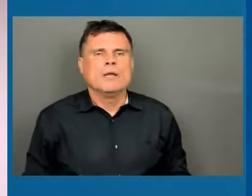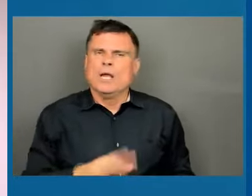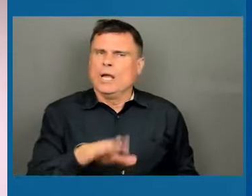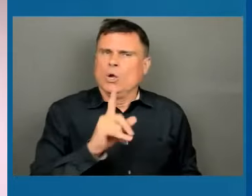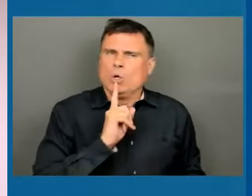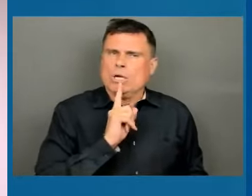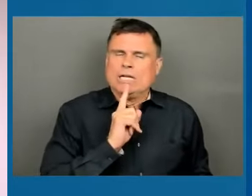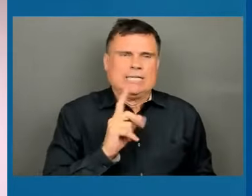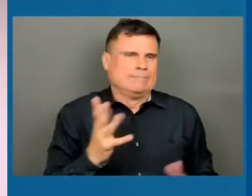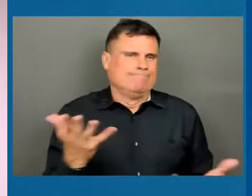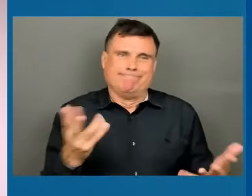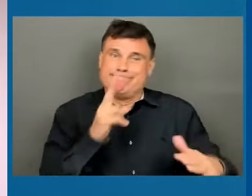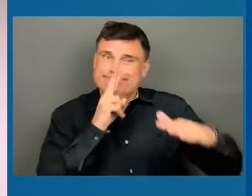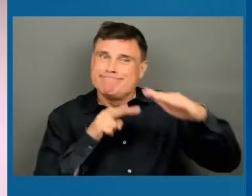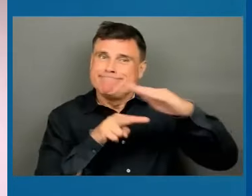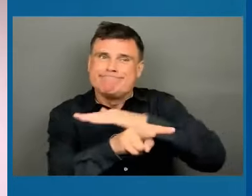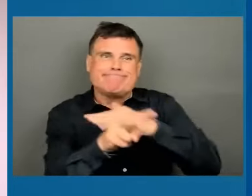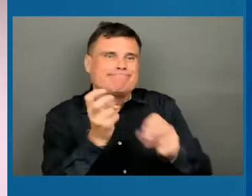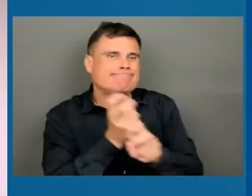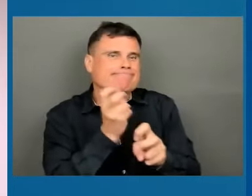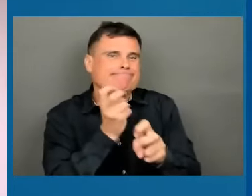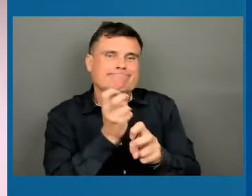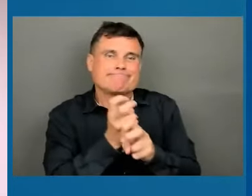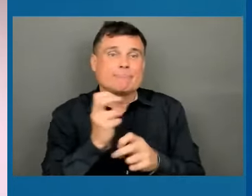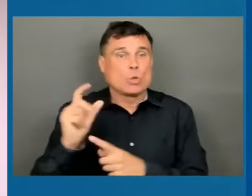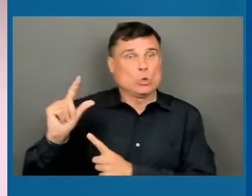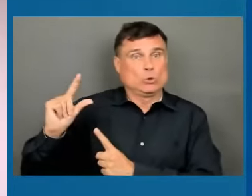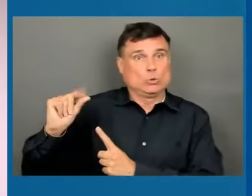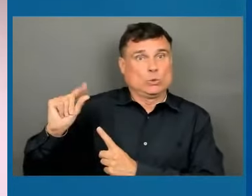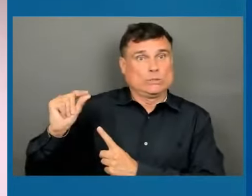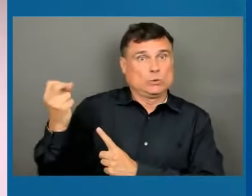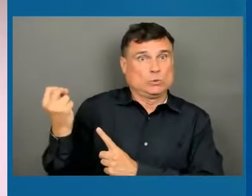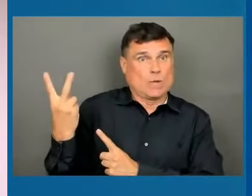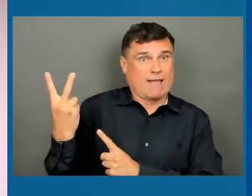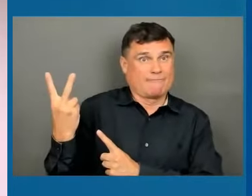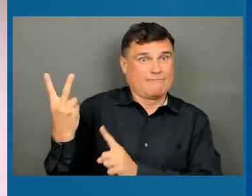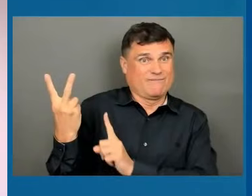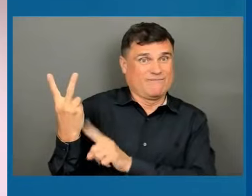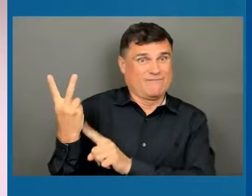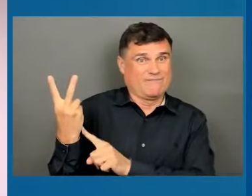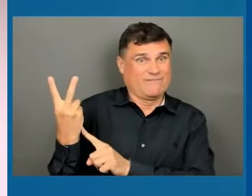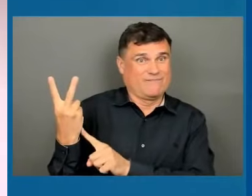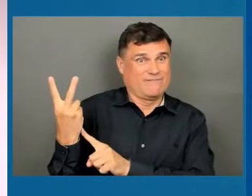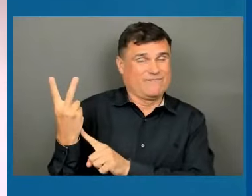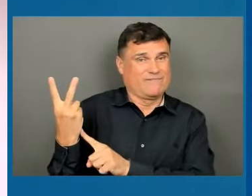localized impacts in communities through the region. There's